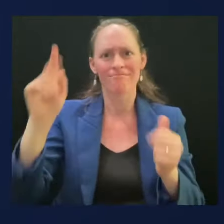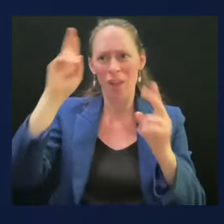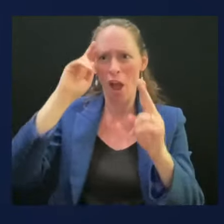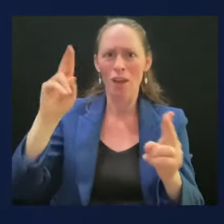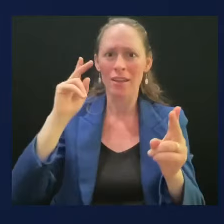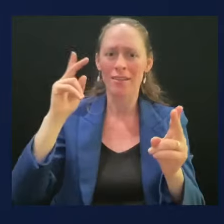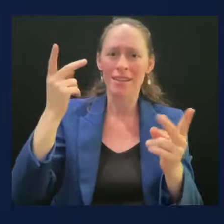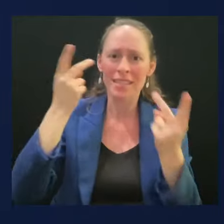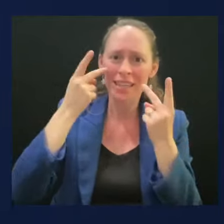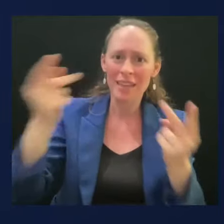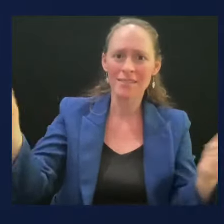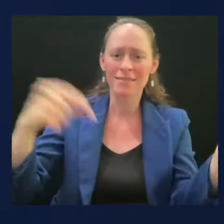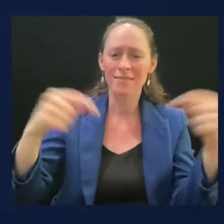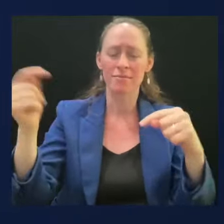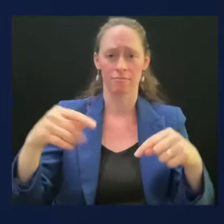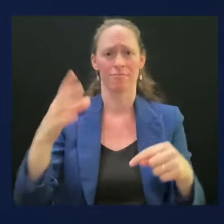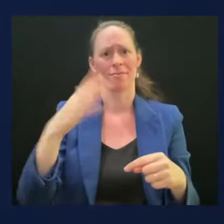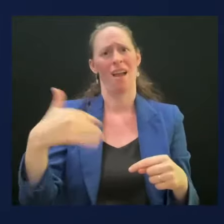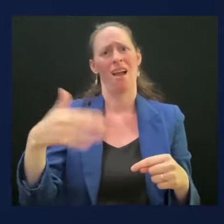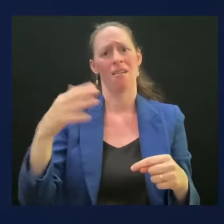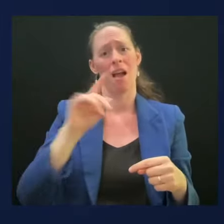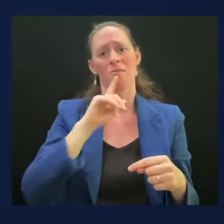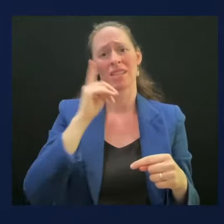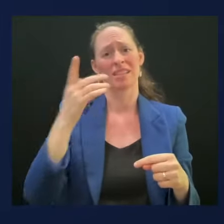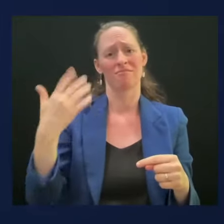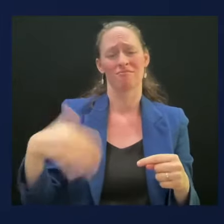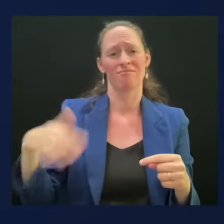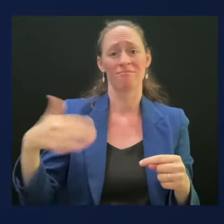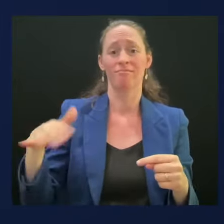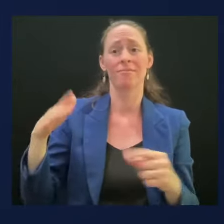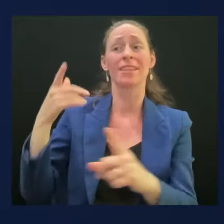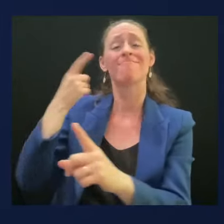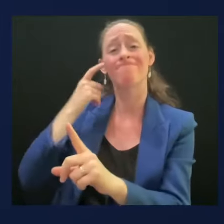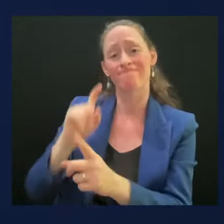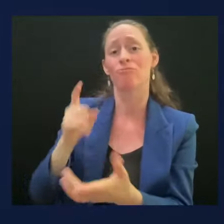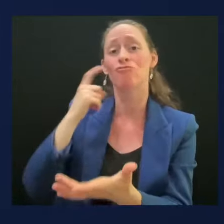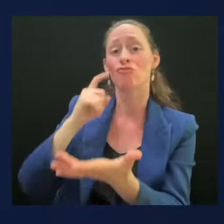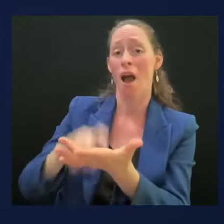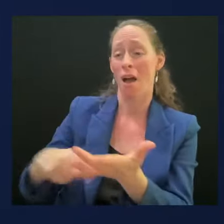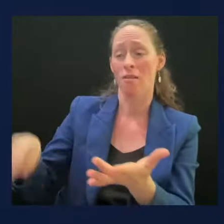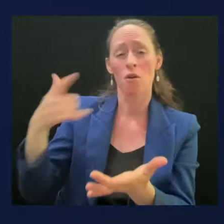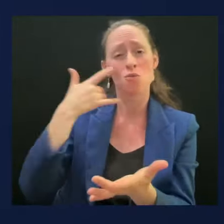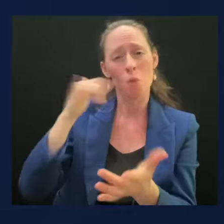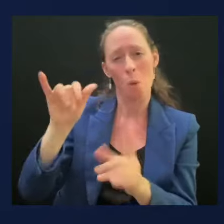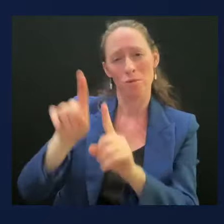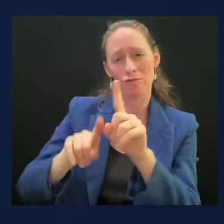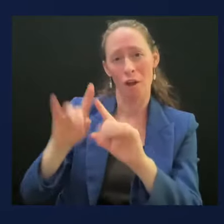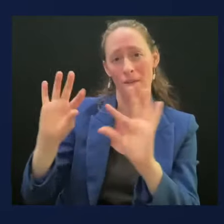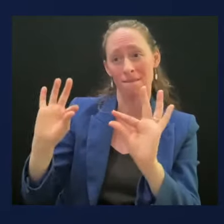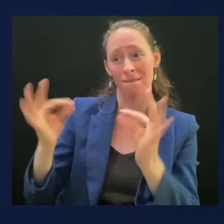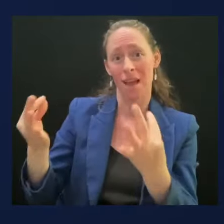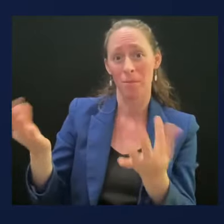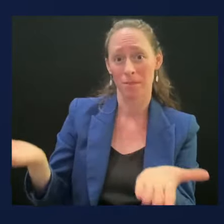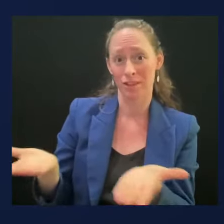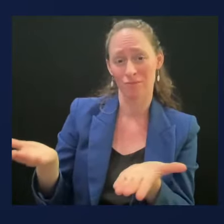Welcome to all. Today we join in remembrance of the 155th observance of Memorial Day.